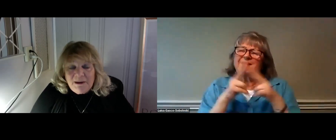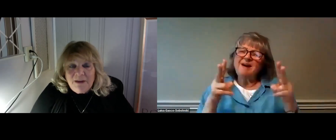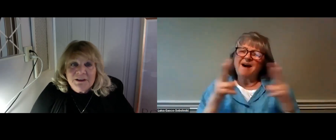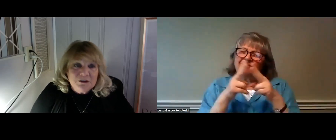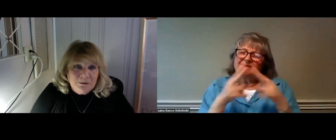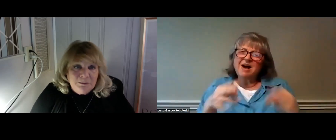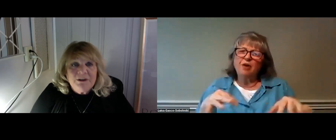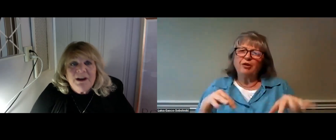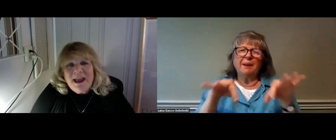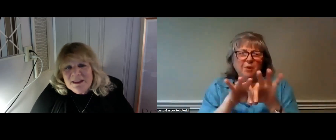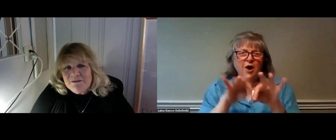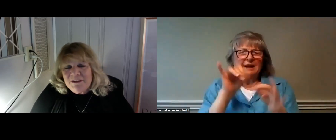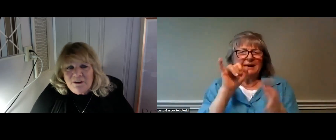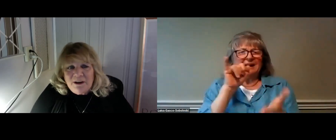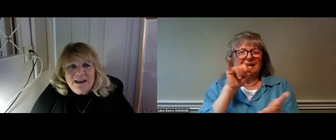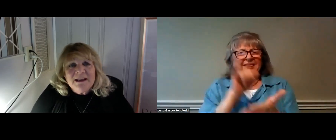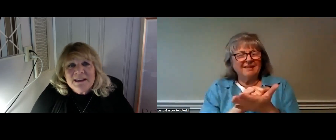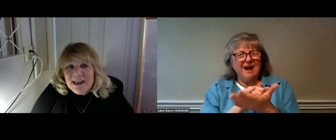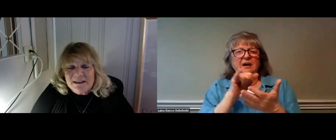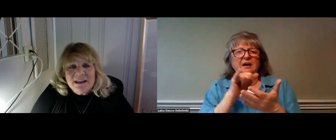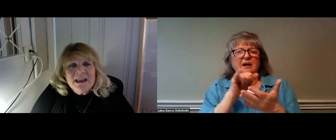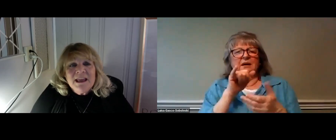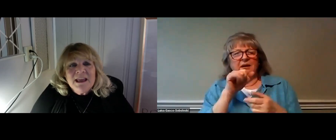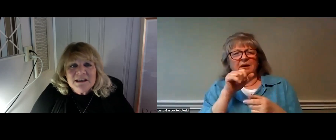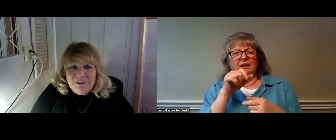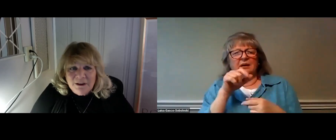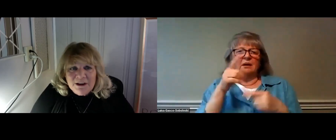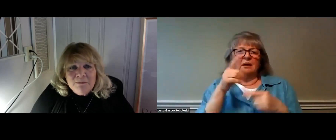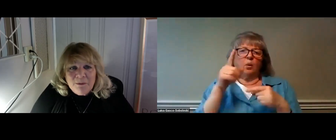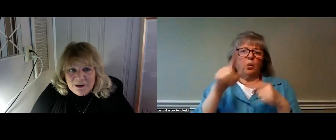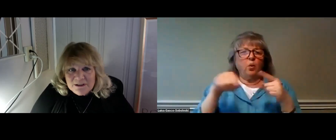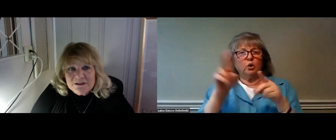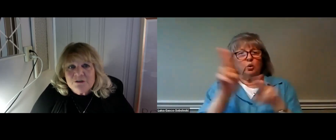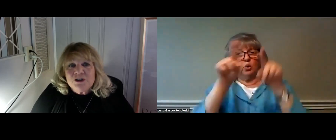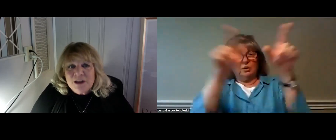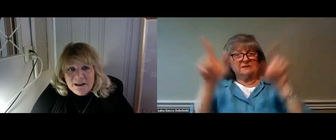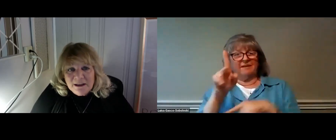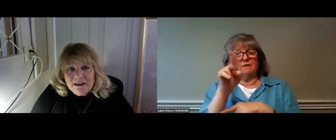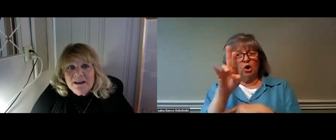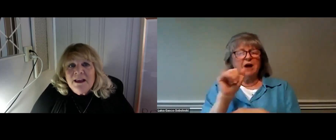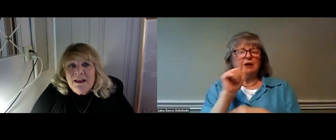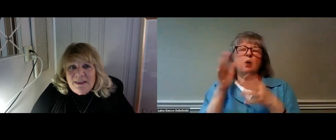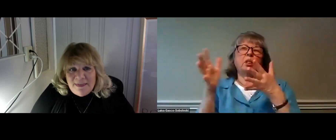about the interpreter and the VRI. Again, it is very important to check that